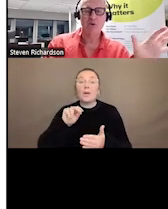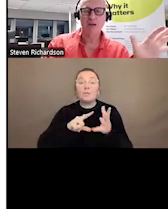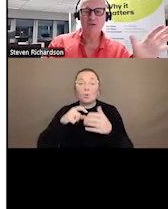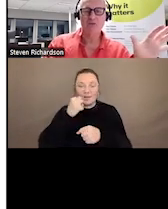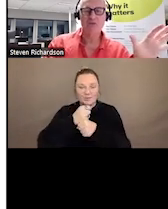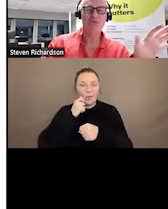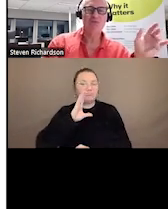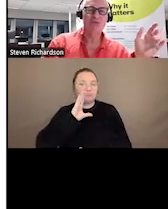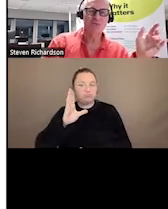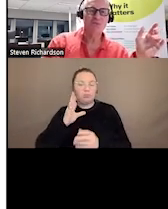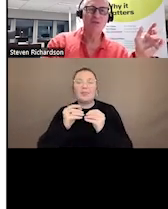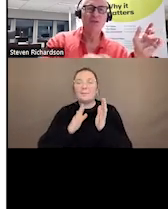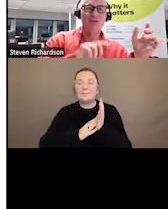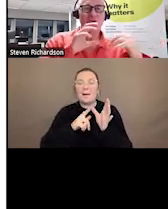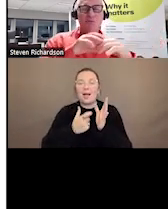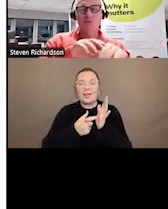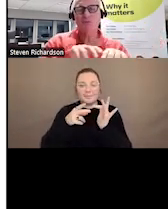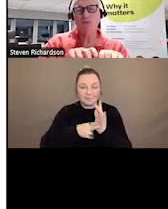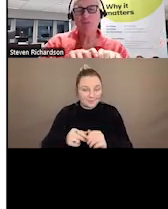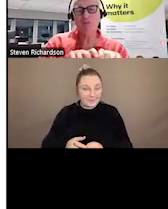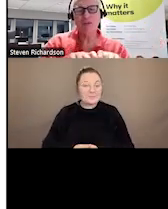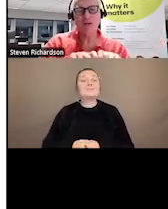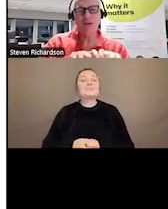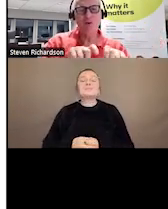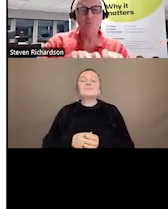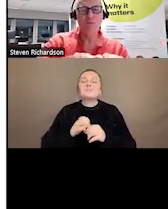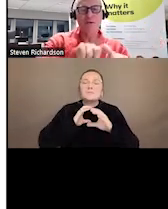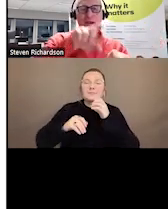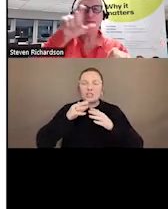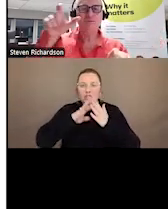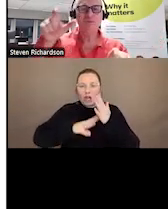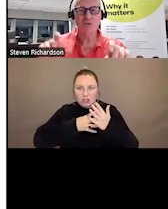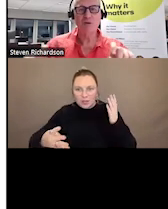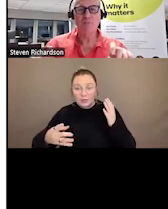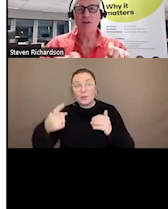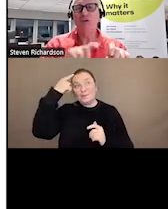Communication schedule, you want to have a think about what are the announcements you might make